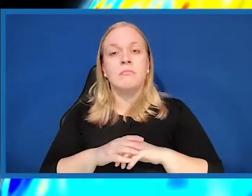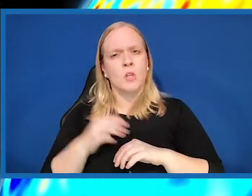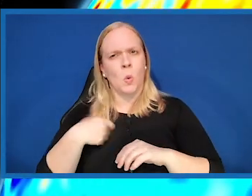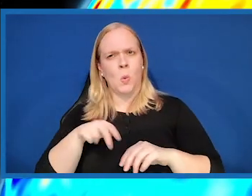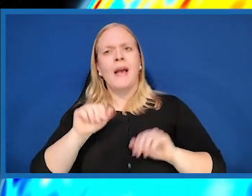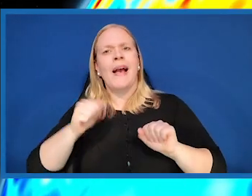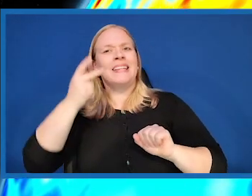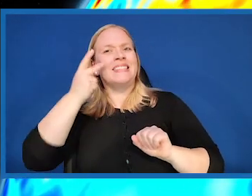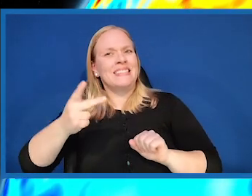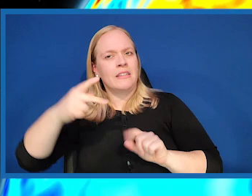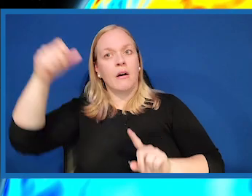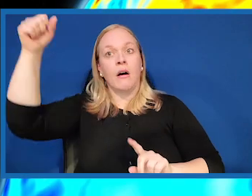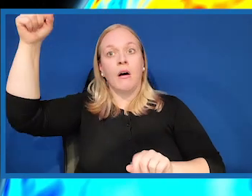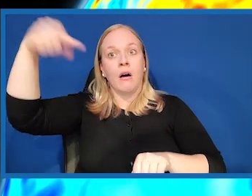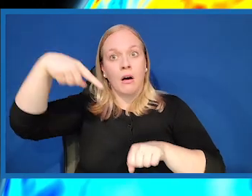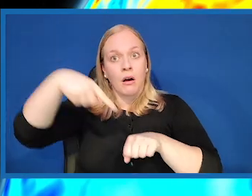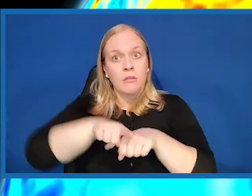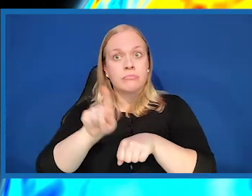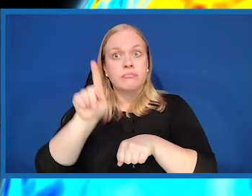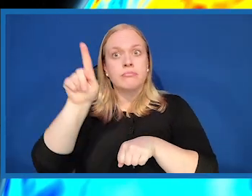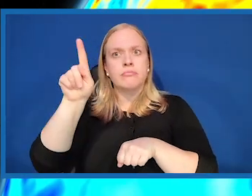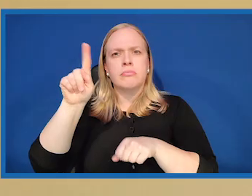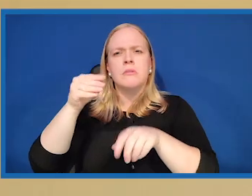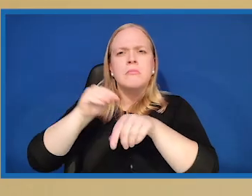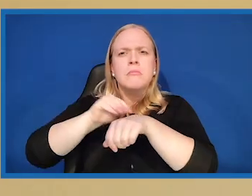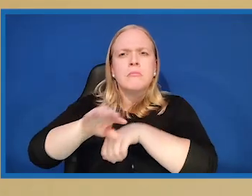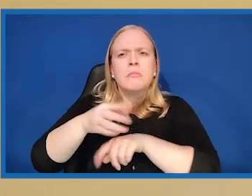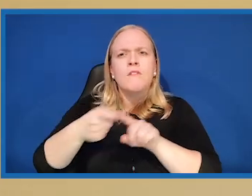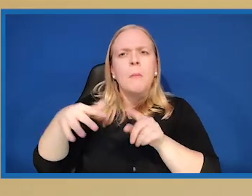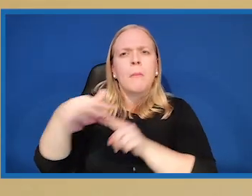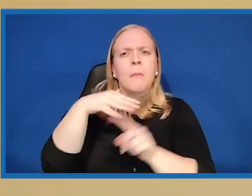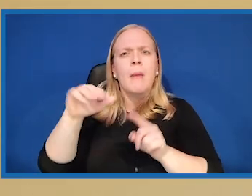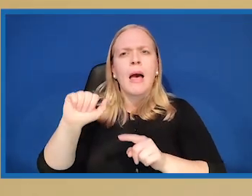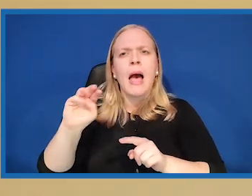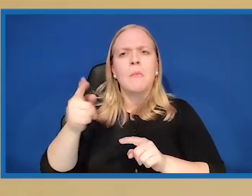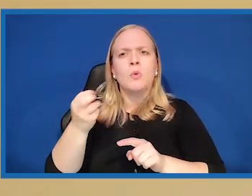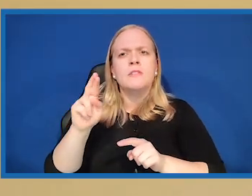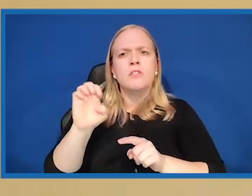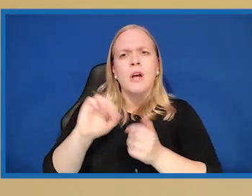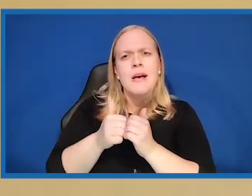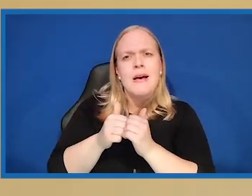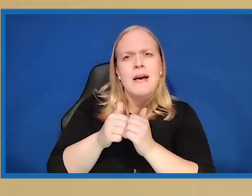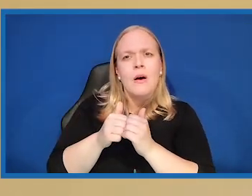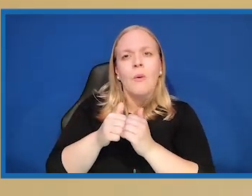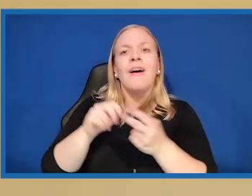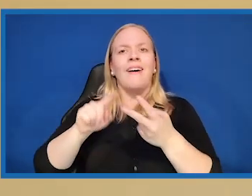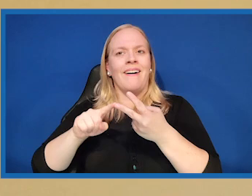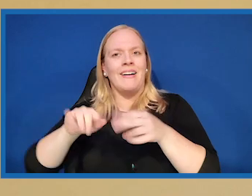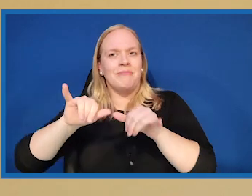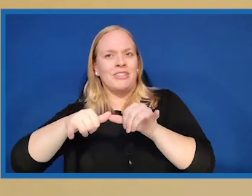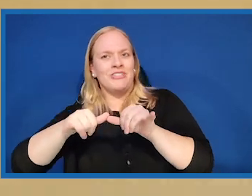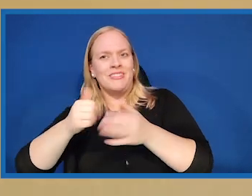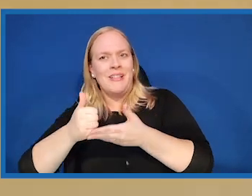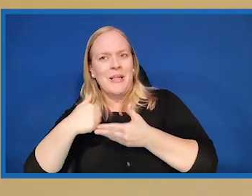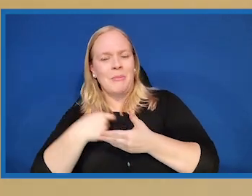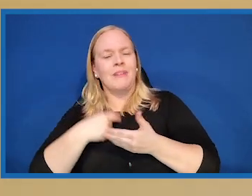SO THAT ALLOWS US TO CALIBRATE THE RESULT THAT WE'RE GETTING FORM THE ALTIMETER, ALLOWING US TO GET A VERY PRECISE MEASUREMENT OF THE SURFACE HEIGHT.